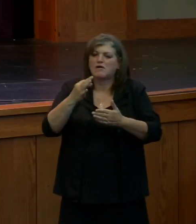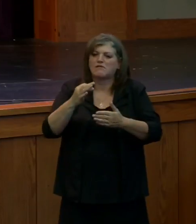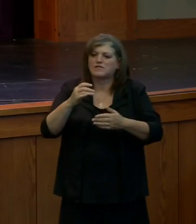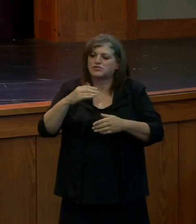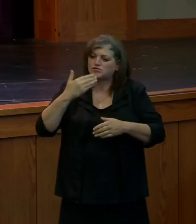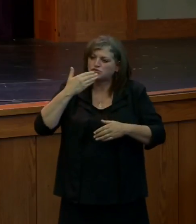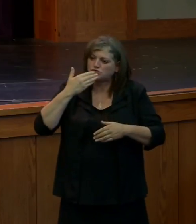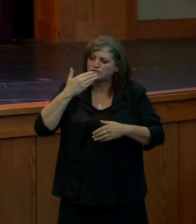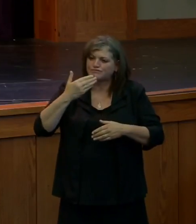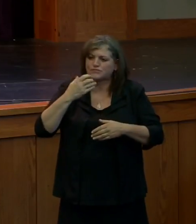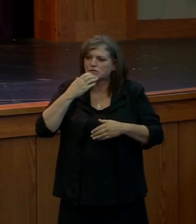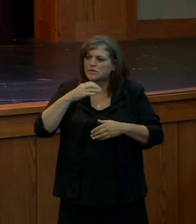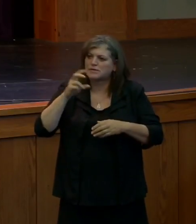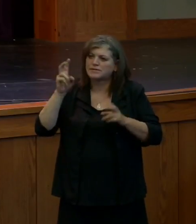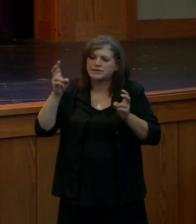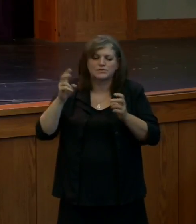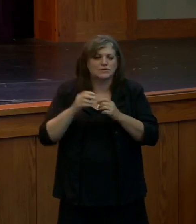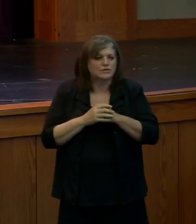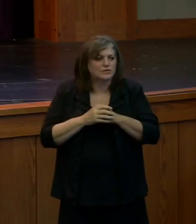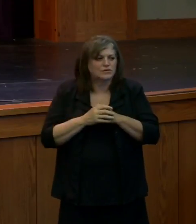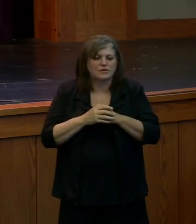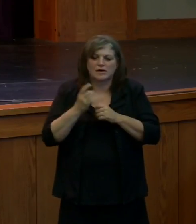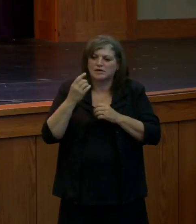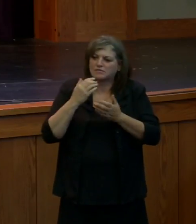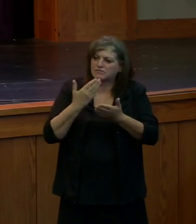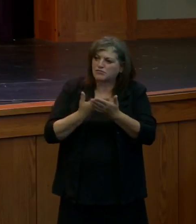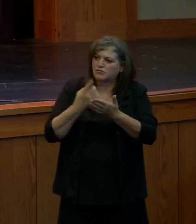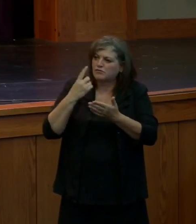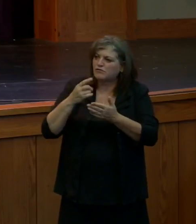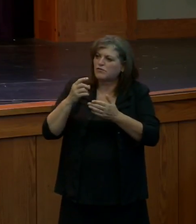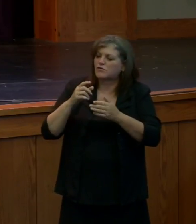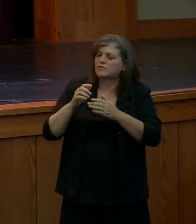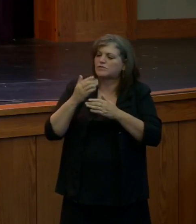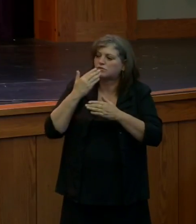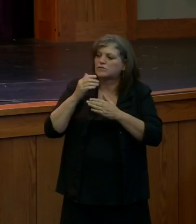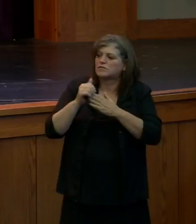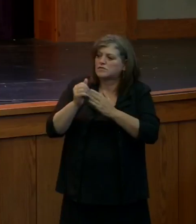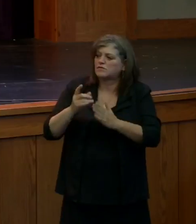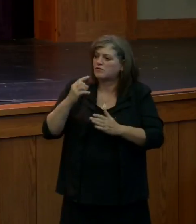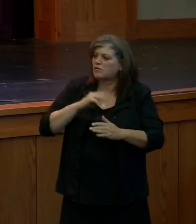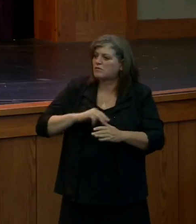OF THE ISSUE AND TO THE LEADERSHIP OF OUR MAYOR.